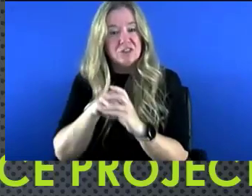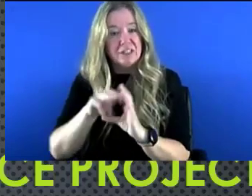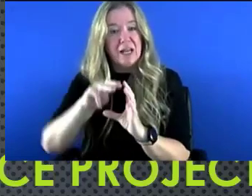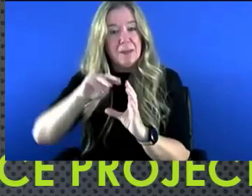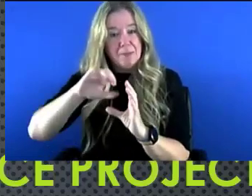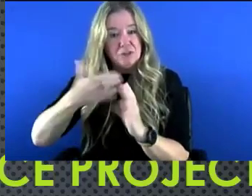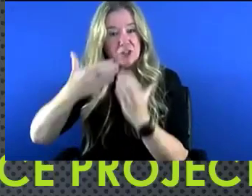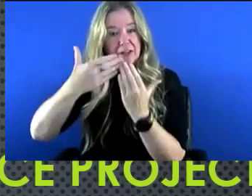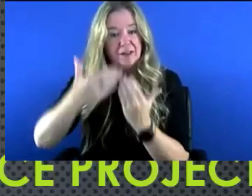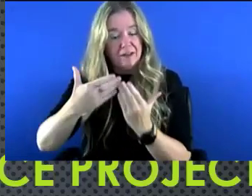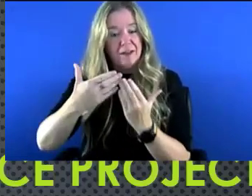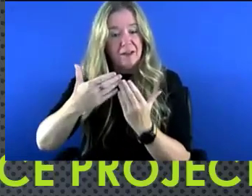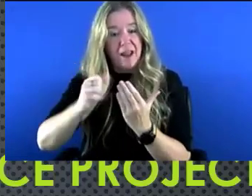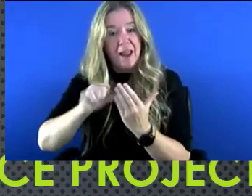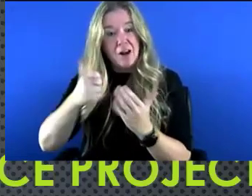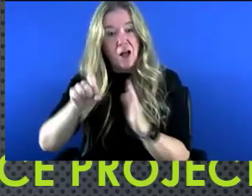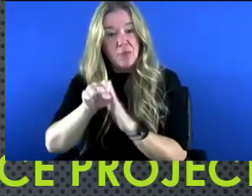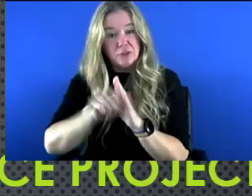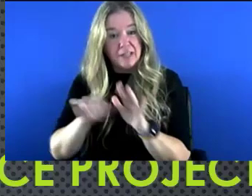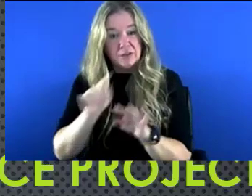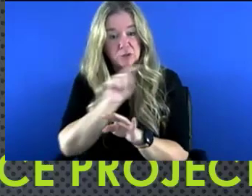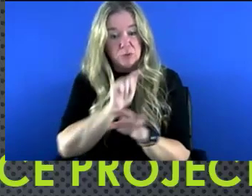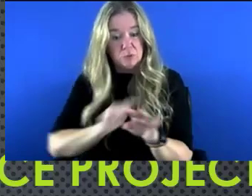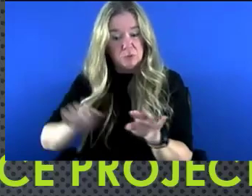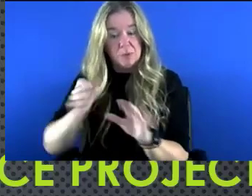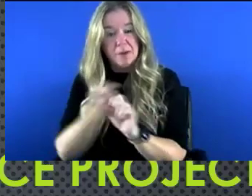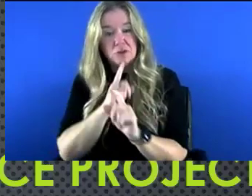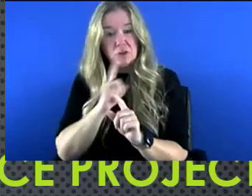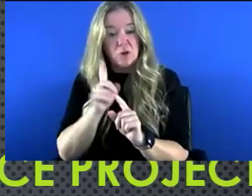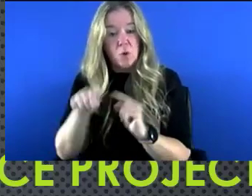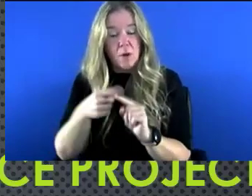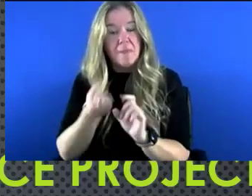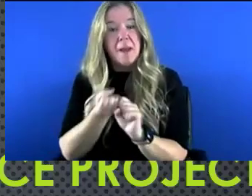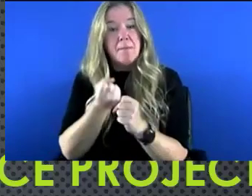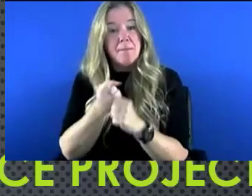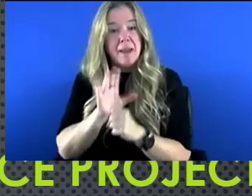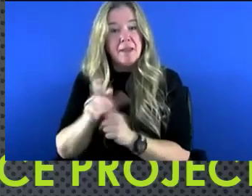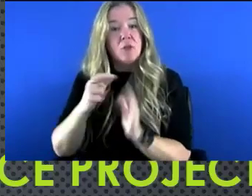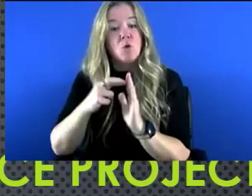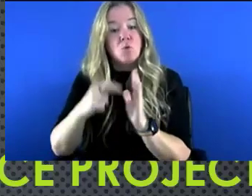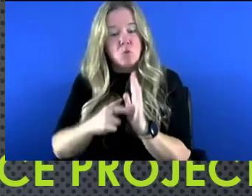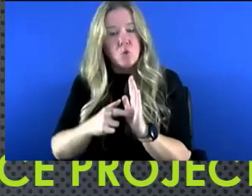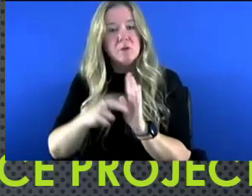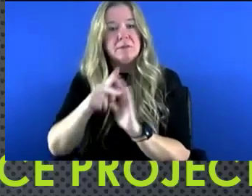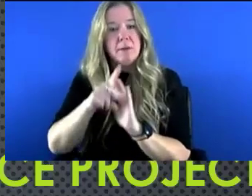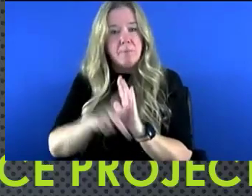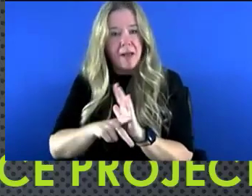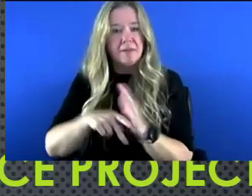and beyond to make sure that as they're making their rules and policies and decisions,